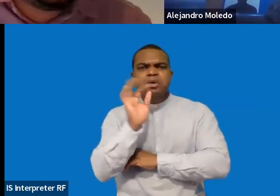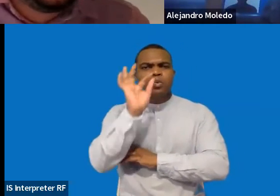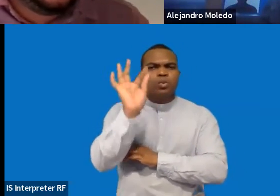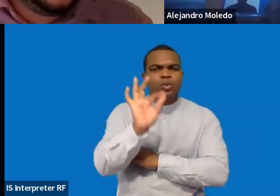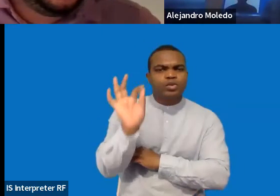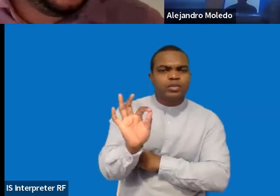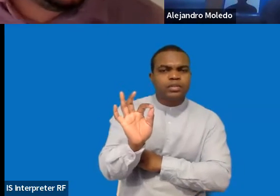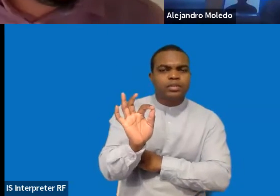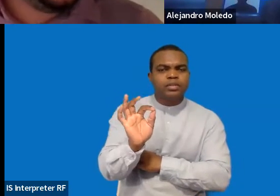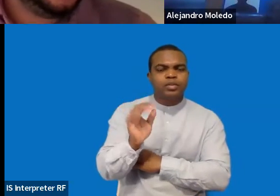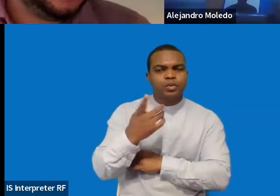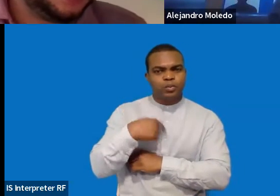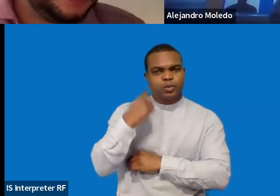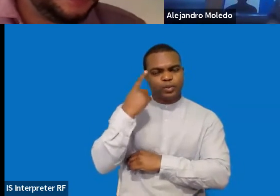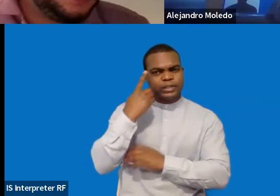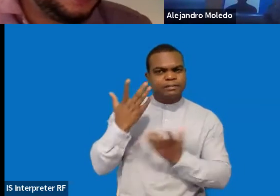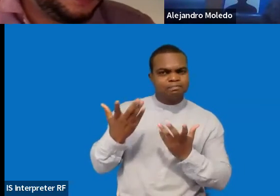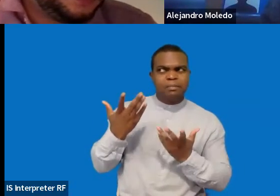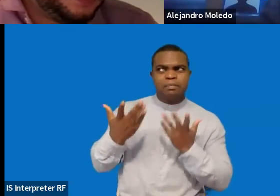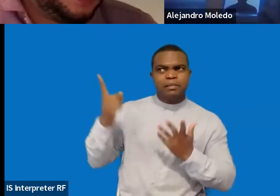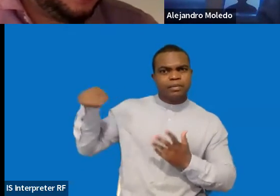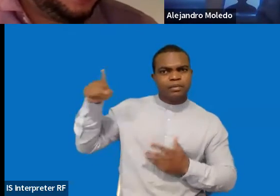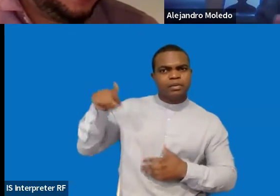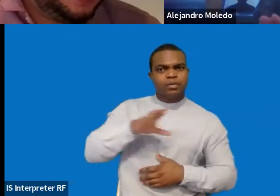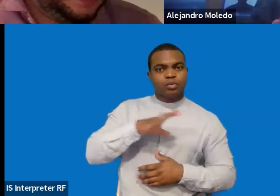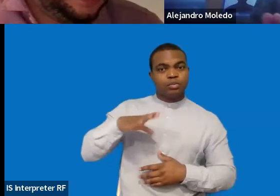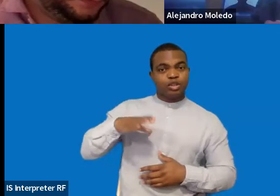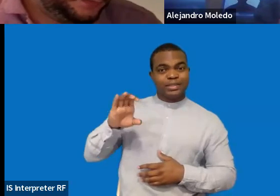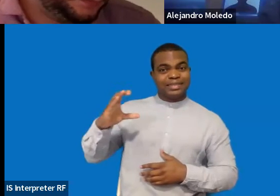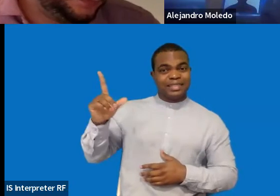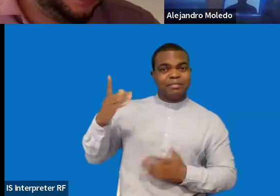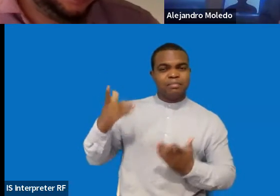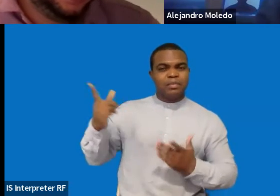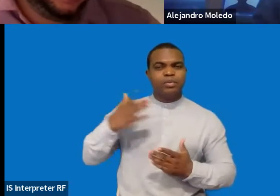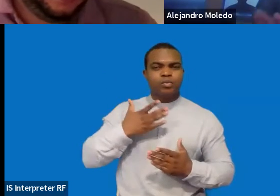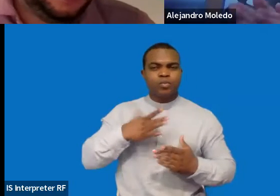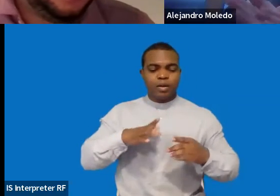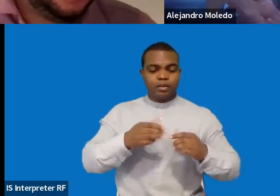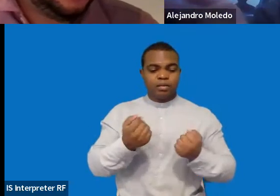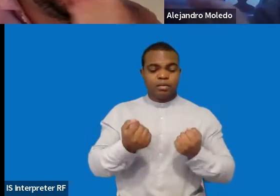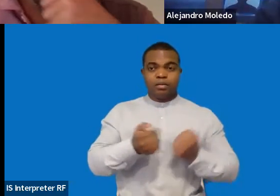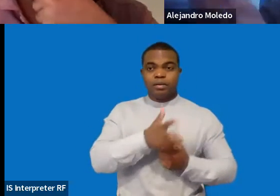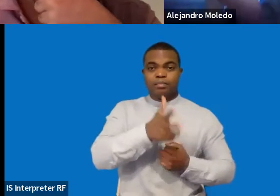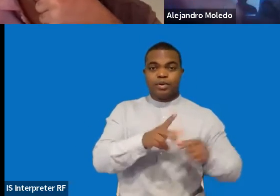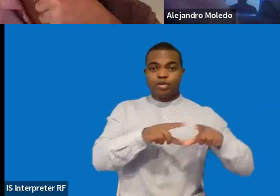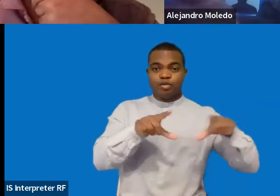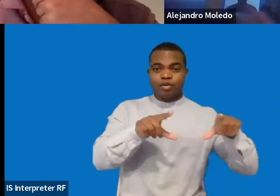and it doesn't make sense because you need to leave the parking card in your car